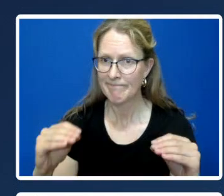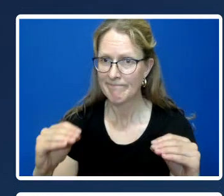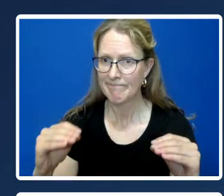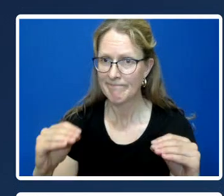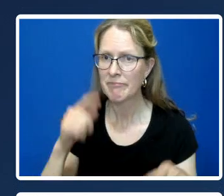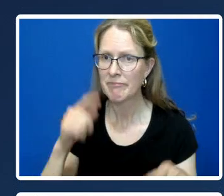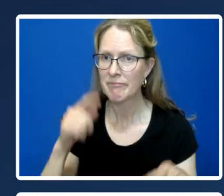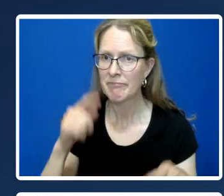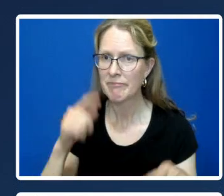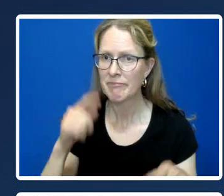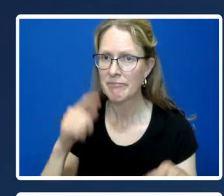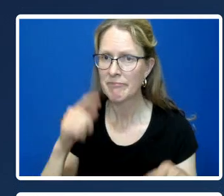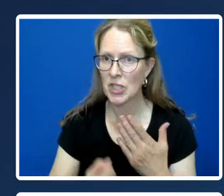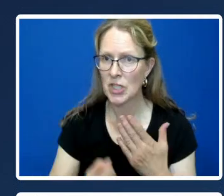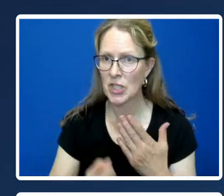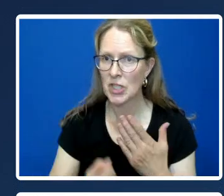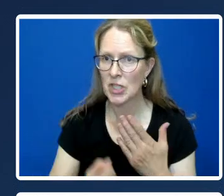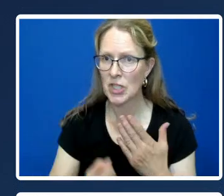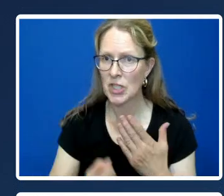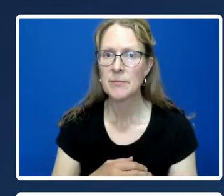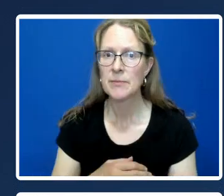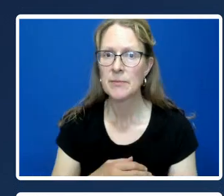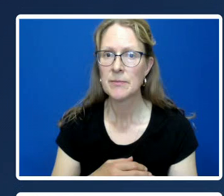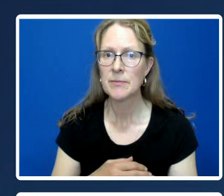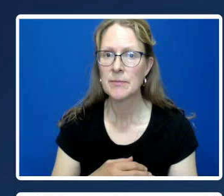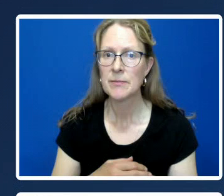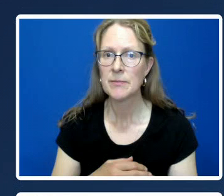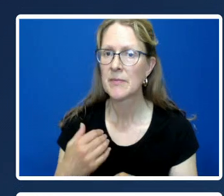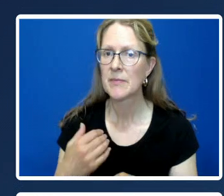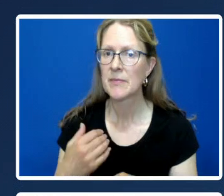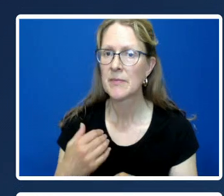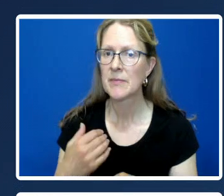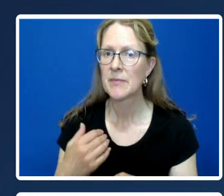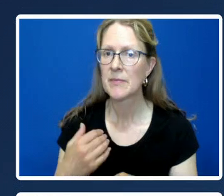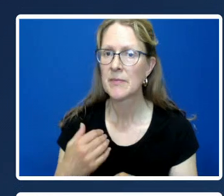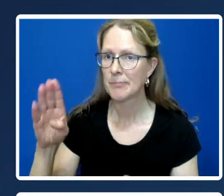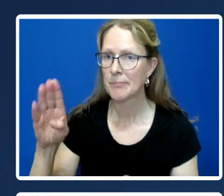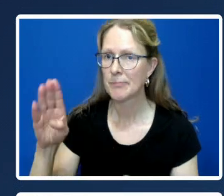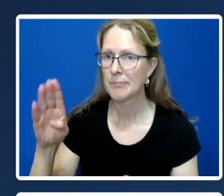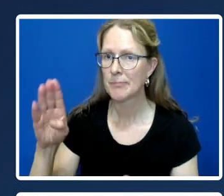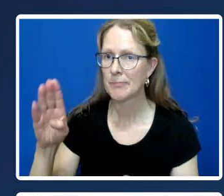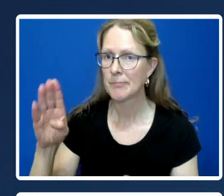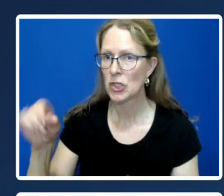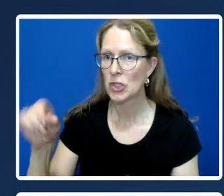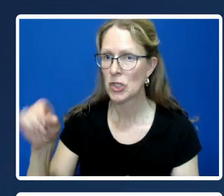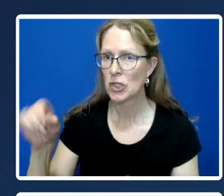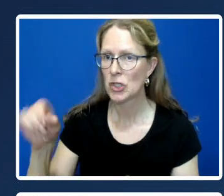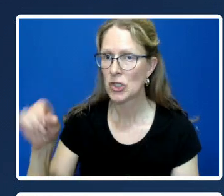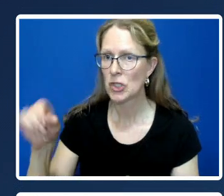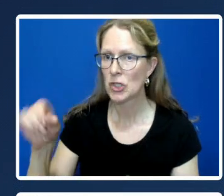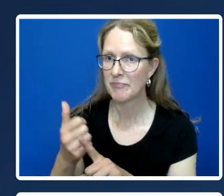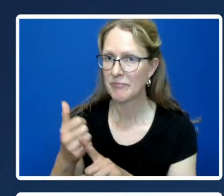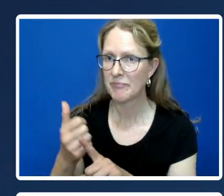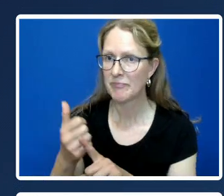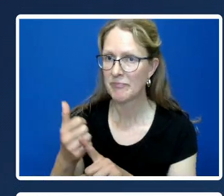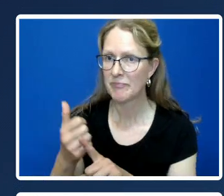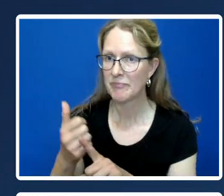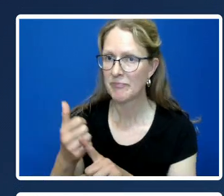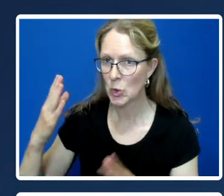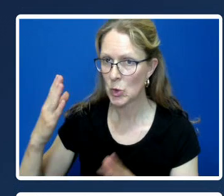de la Piedra, who was an oral historian, to teach our students how to conduct interviews.